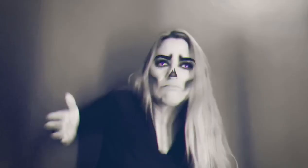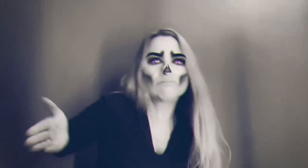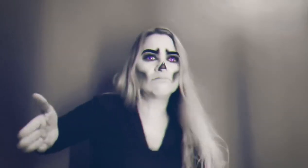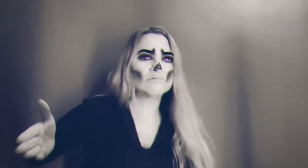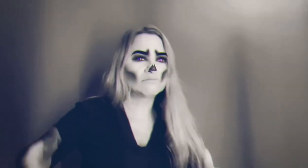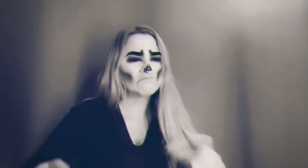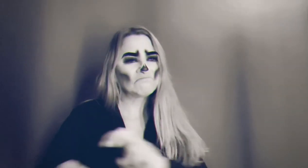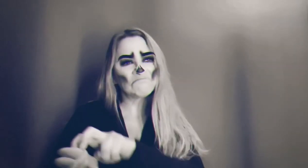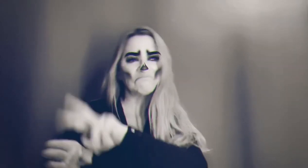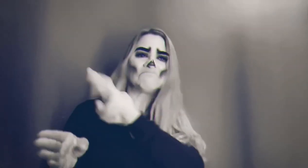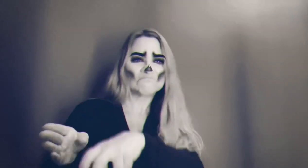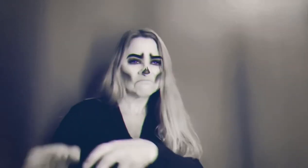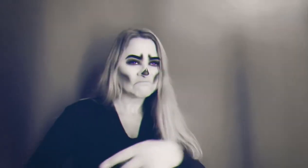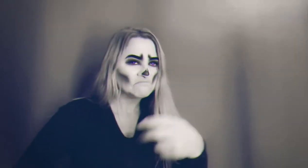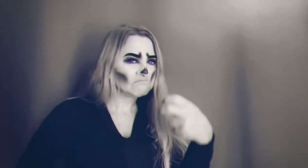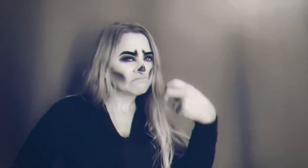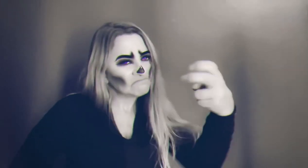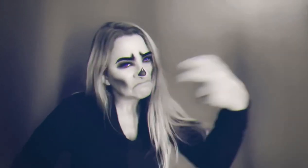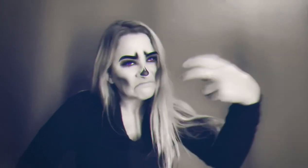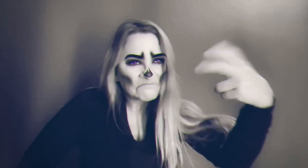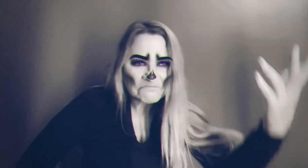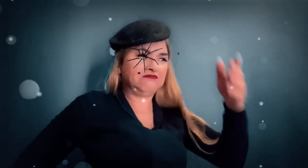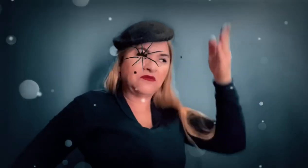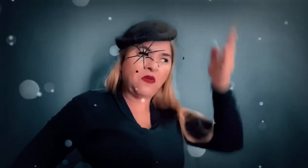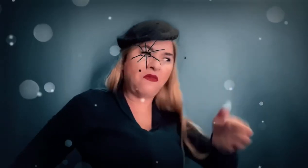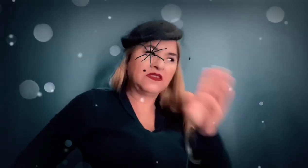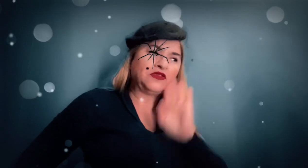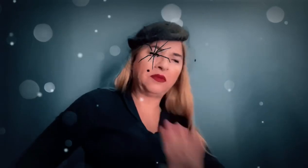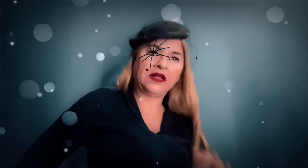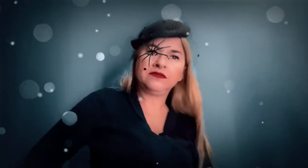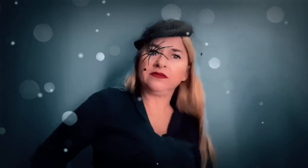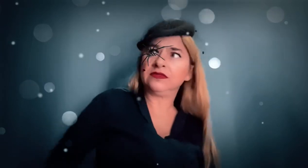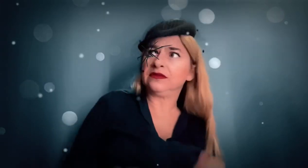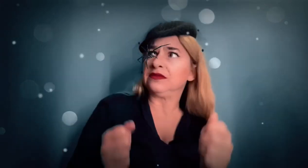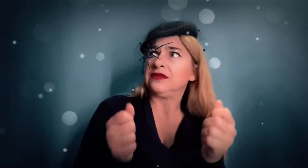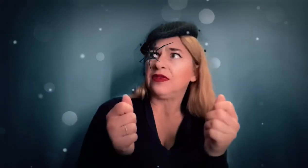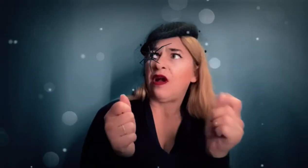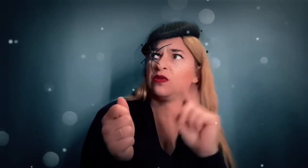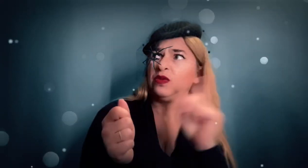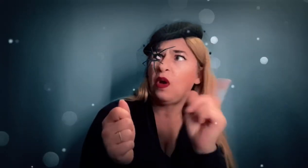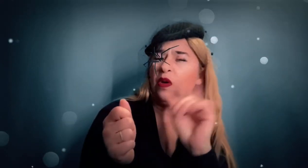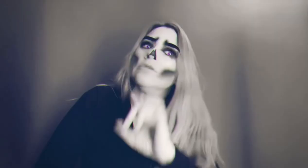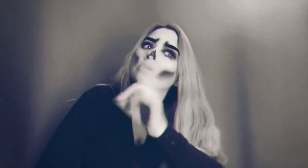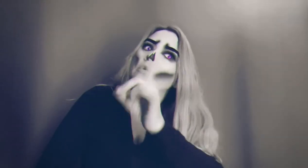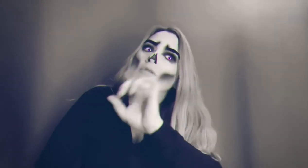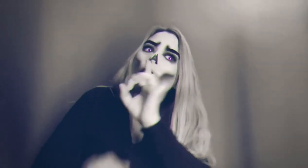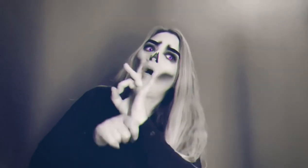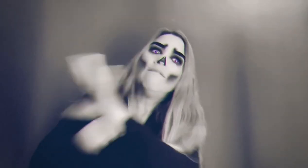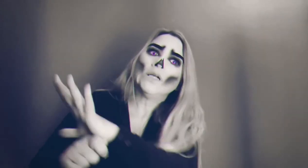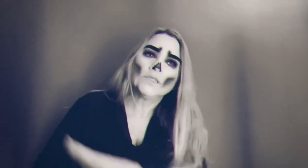As I got off the motorbike, he knocks on my window "Open the window, please" asks the stranger. “No, I refuse!”